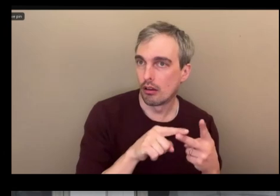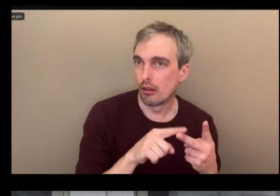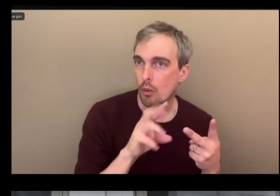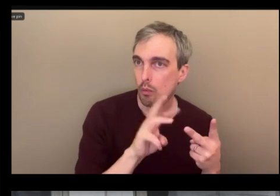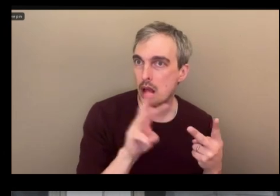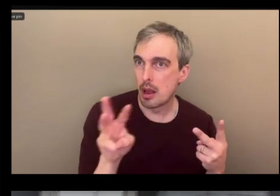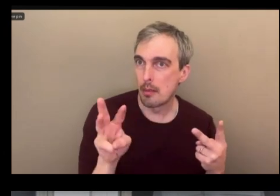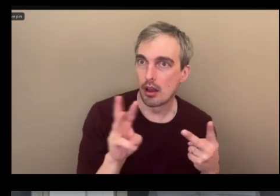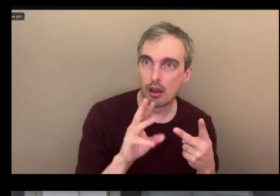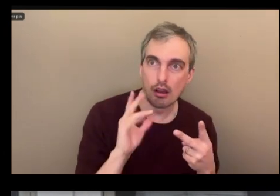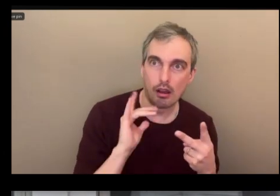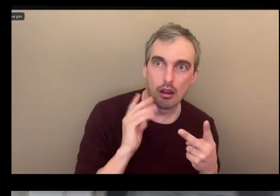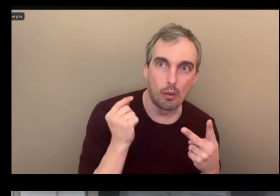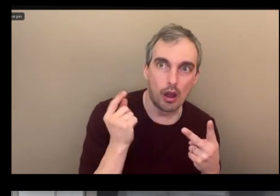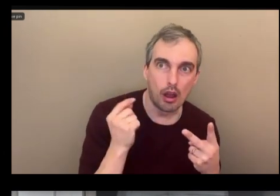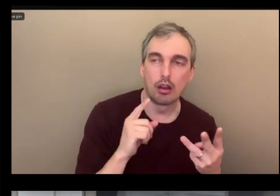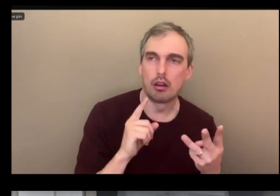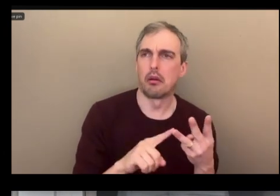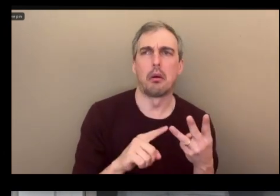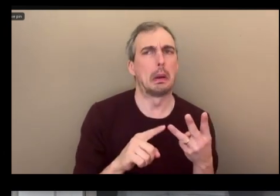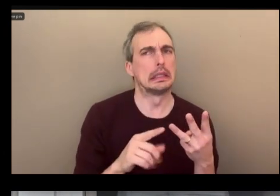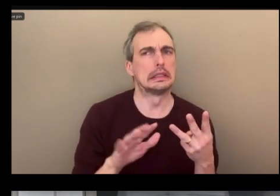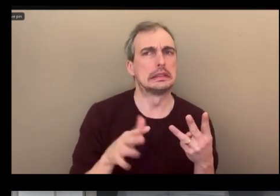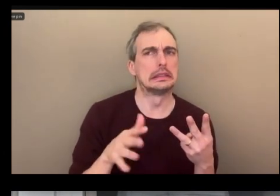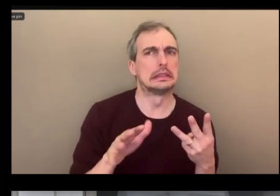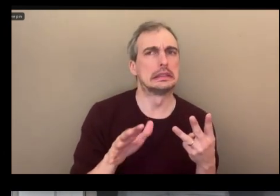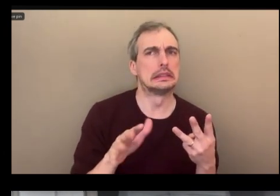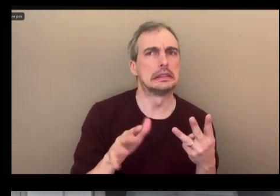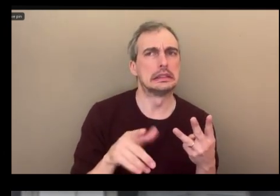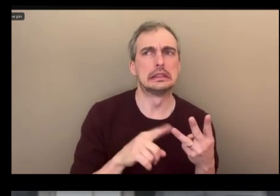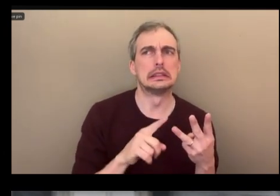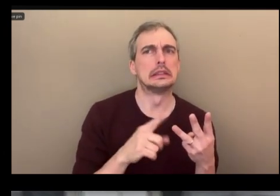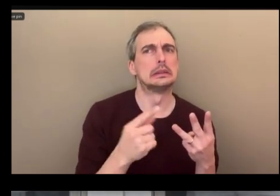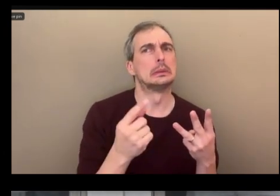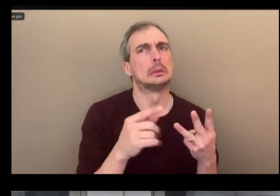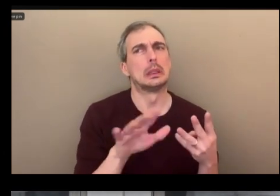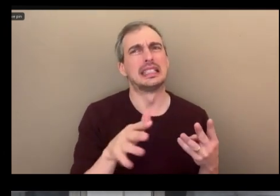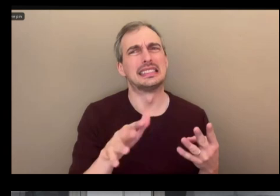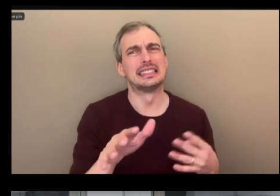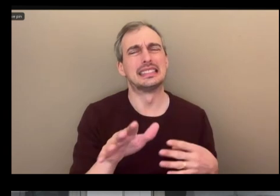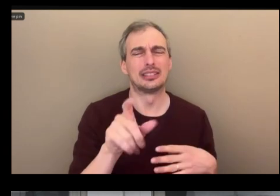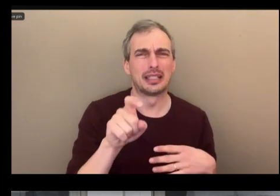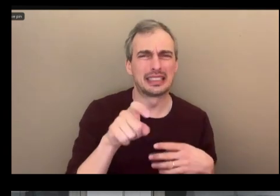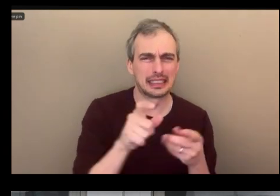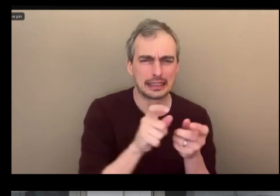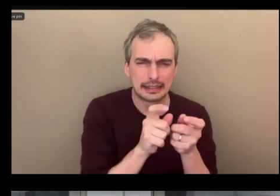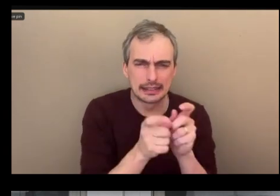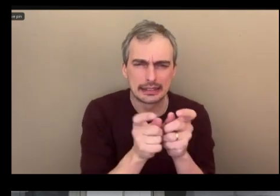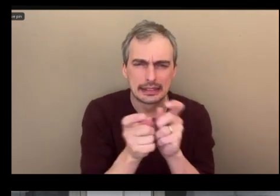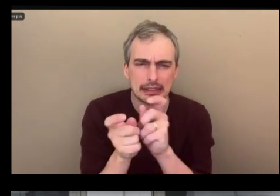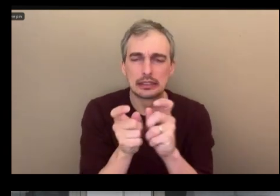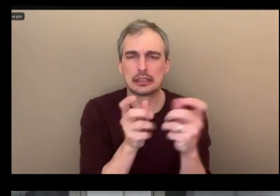What can be tweaked. What can help us understand your dilemma, and that experience,